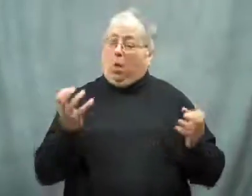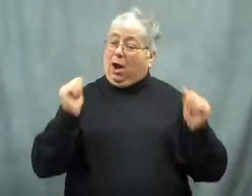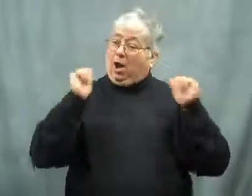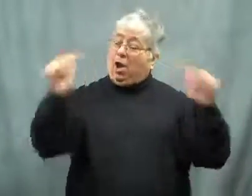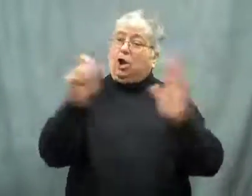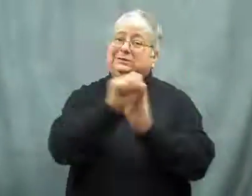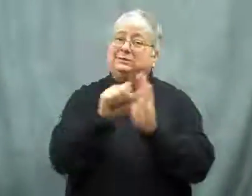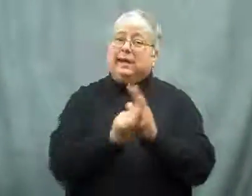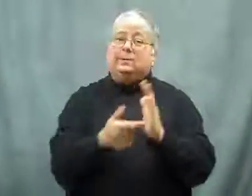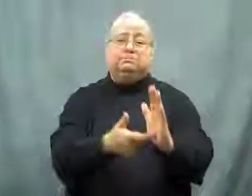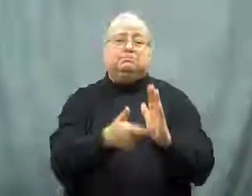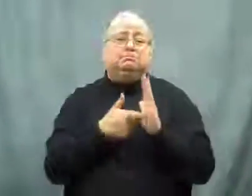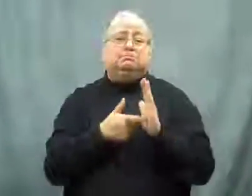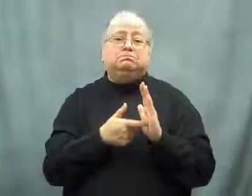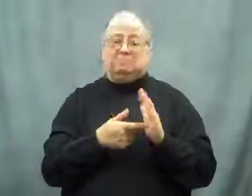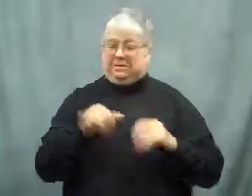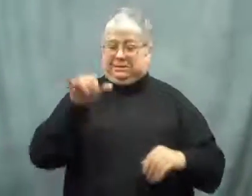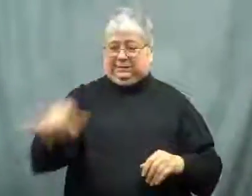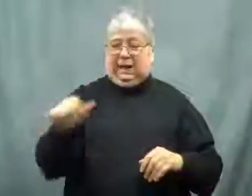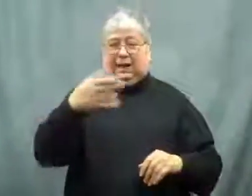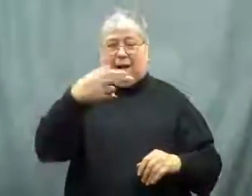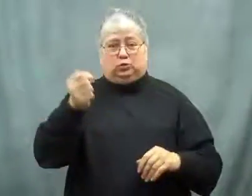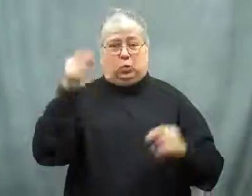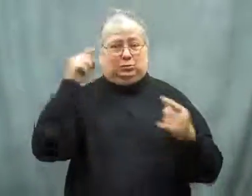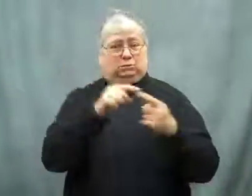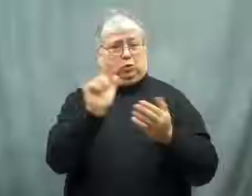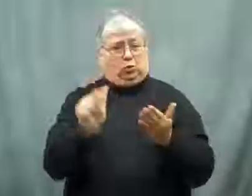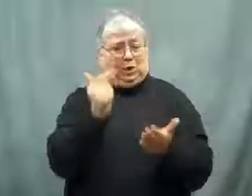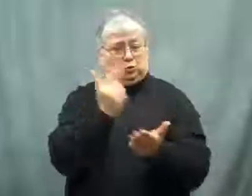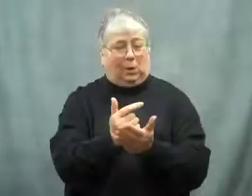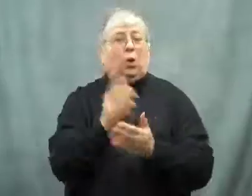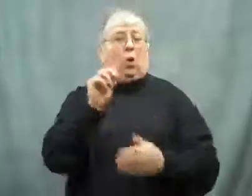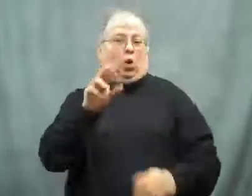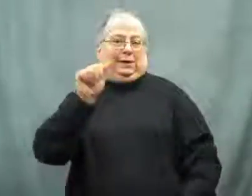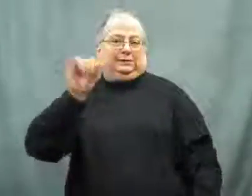He would like to see all states require students to stay in school